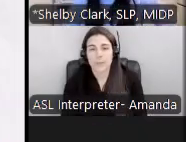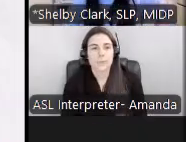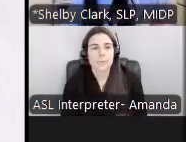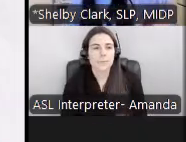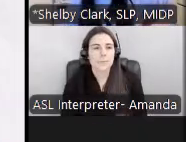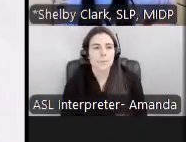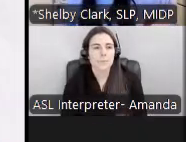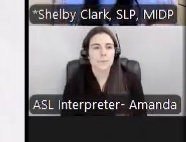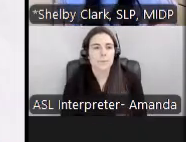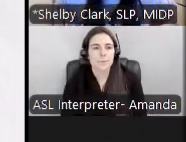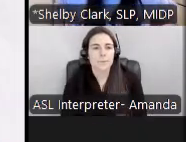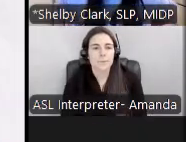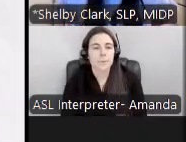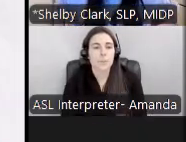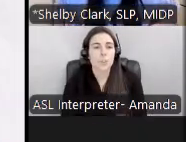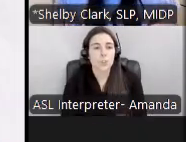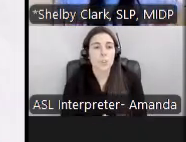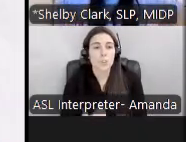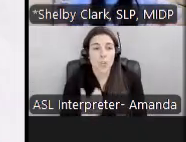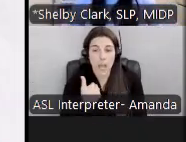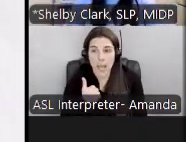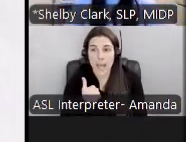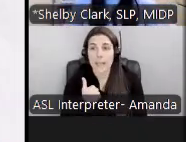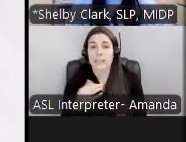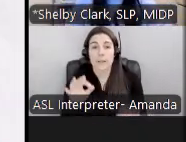So she's got that framing with jargon and buried sounds,